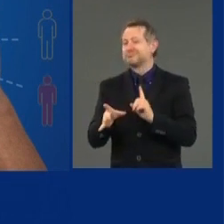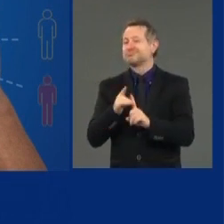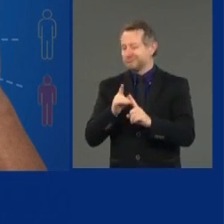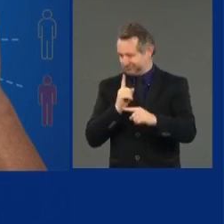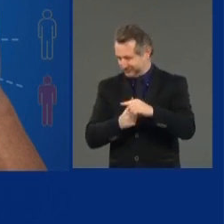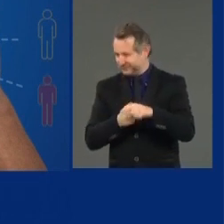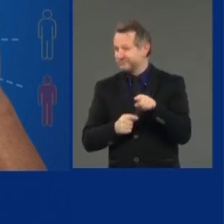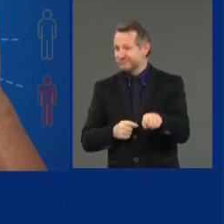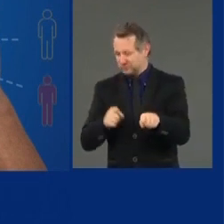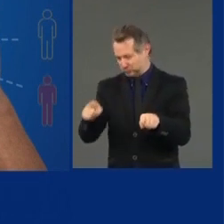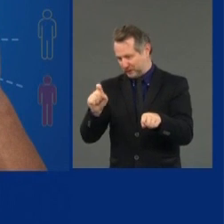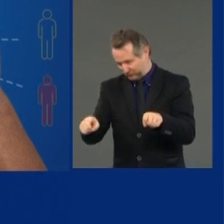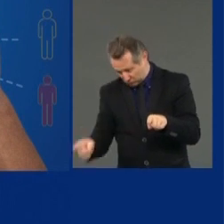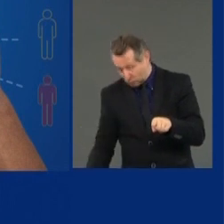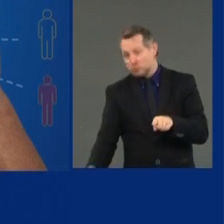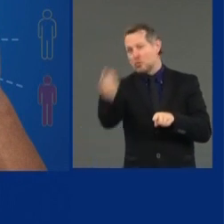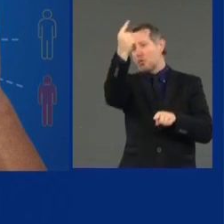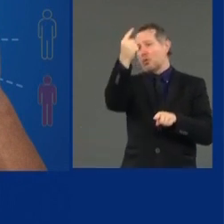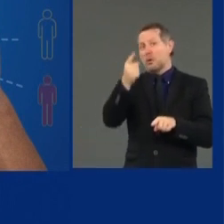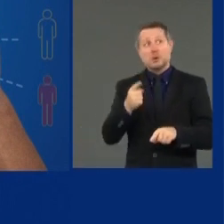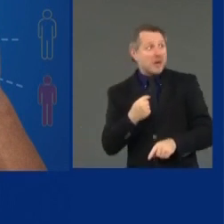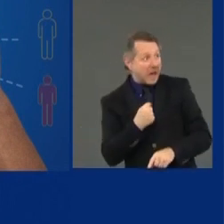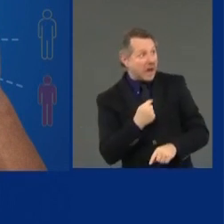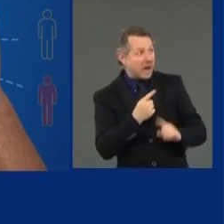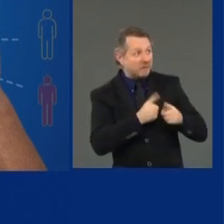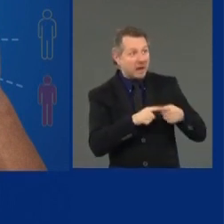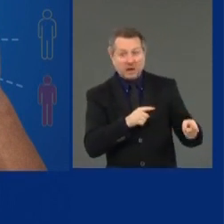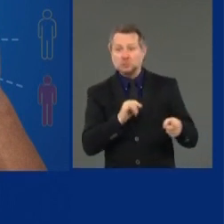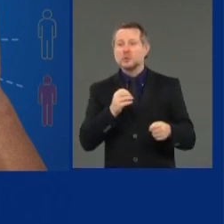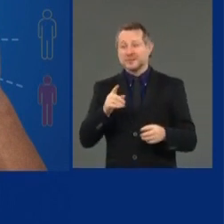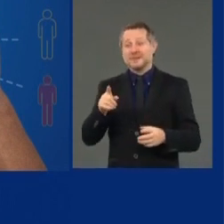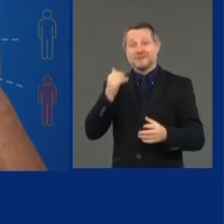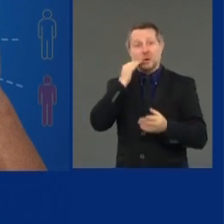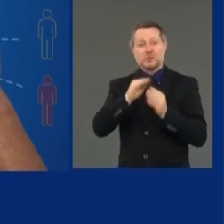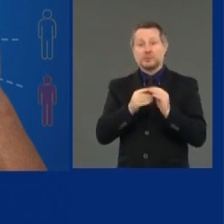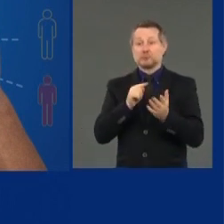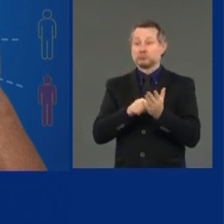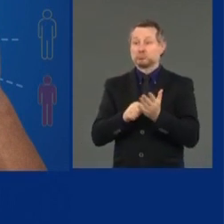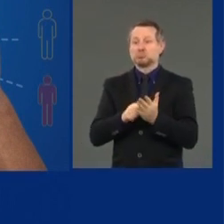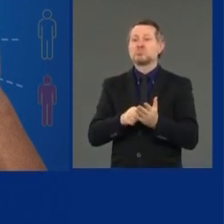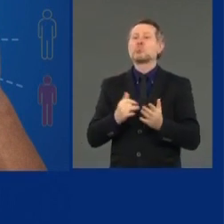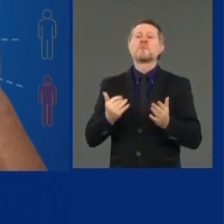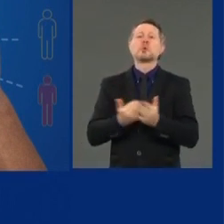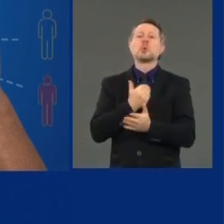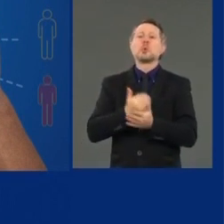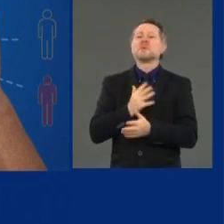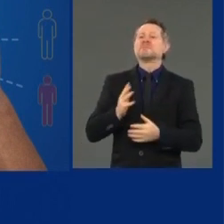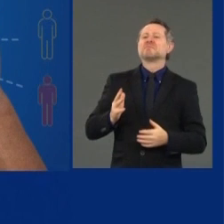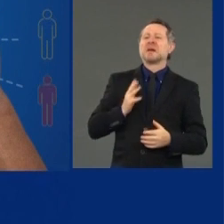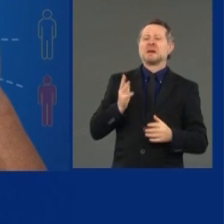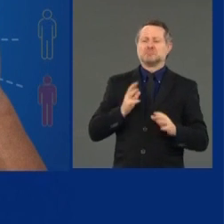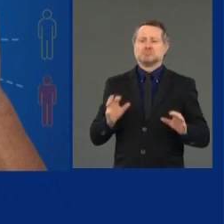JOHN SMITH IS NOW POSITIVE, YOU MAY WANT TO BE TESTED.